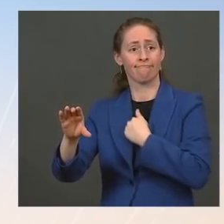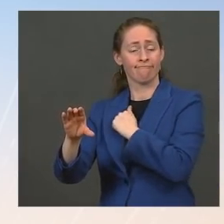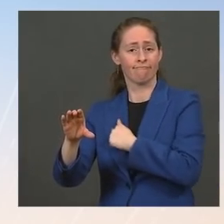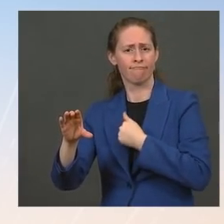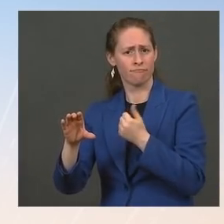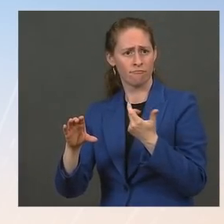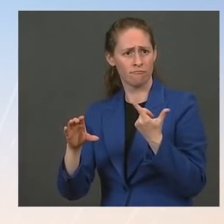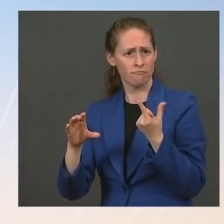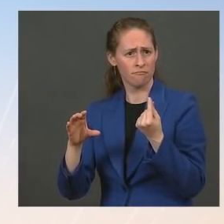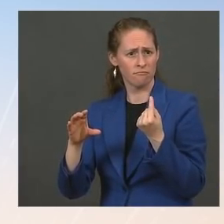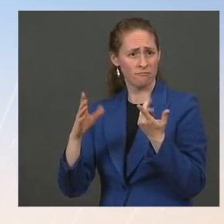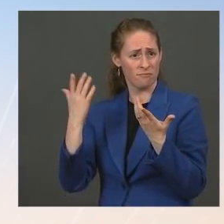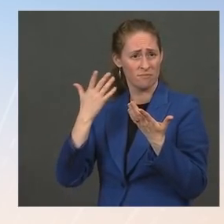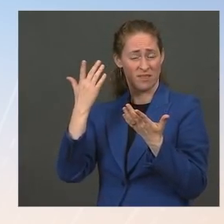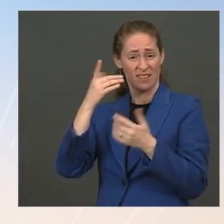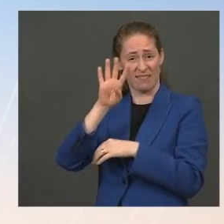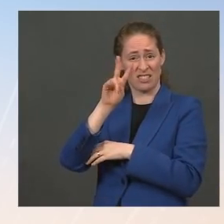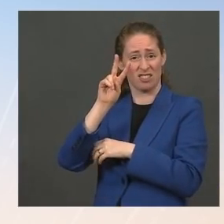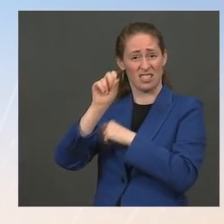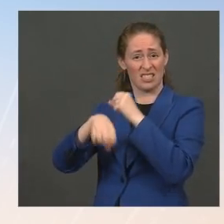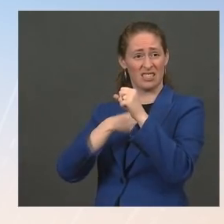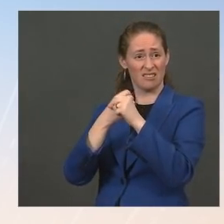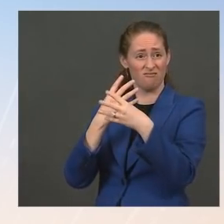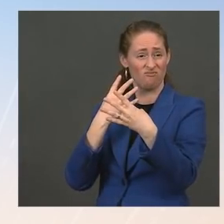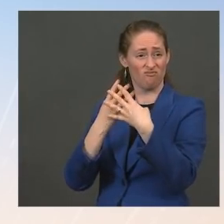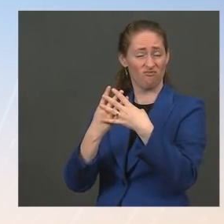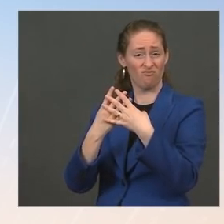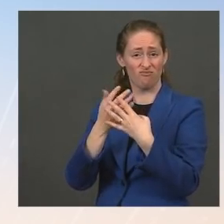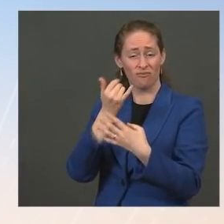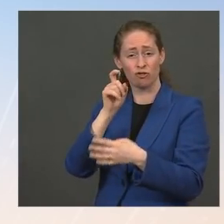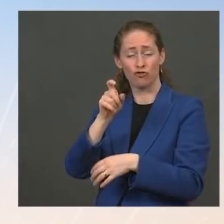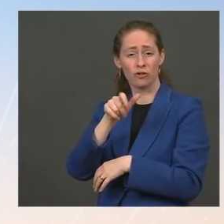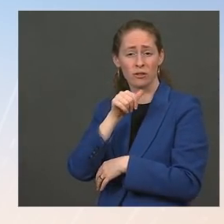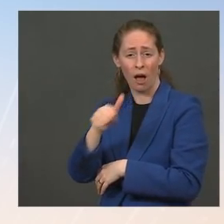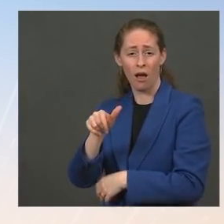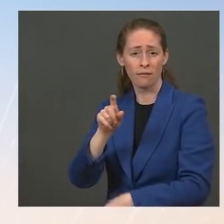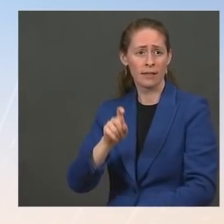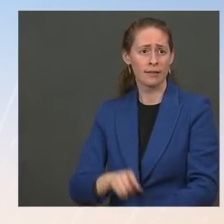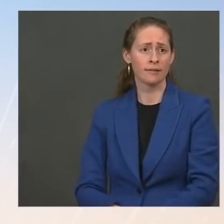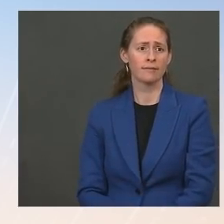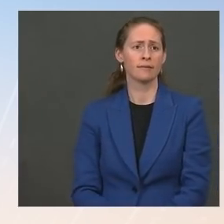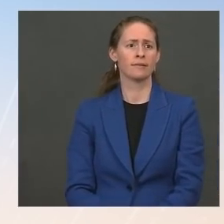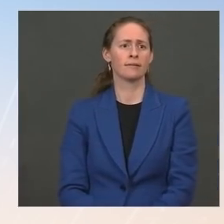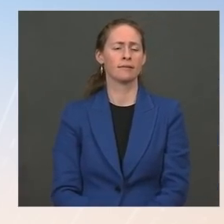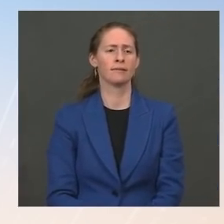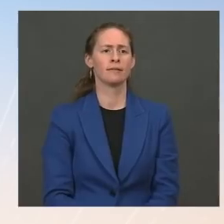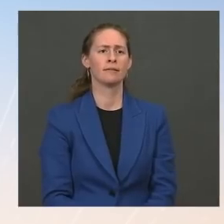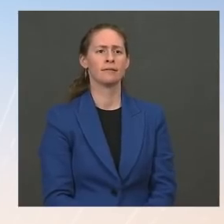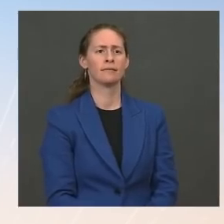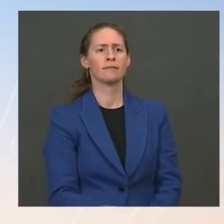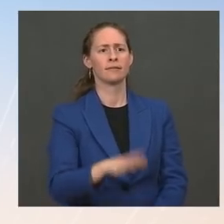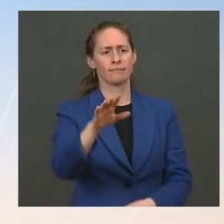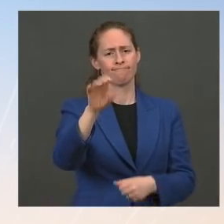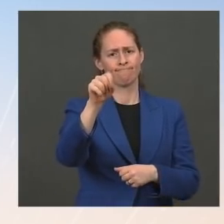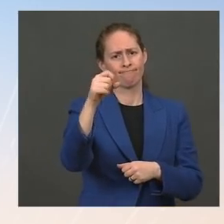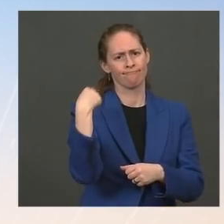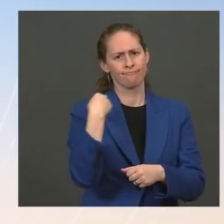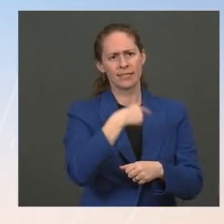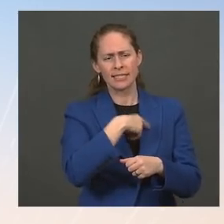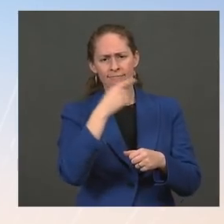the case of Mr. Strickland is something that we all watched closely. I don't have anything -- any further comment from the U.S. government though on his -- on the discussions with the state.